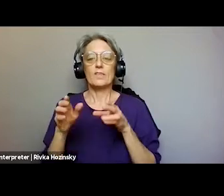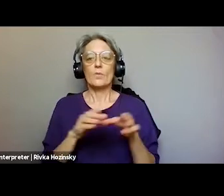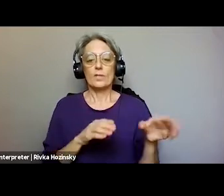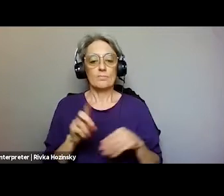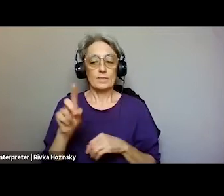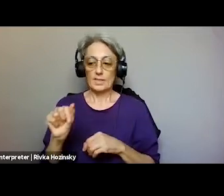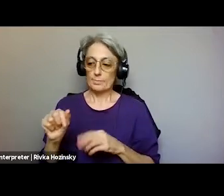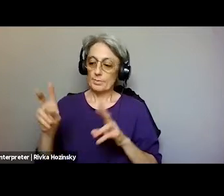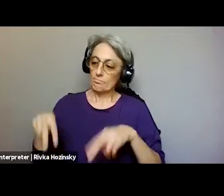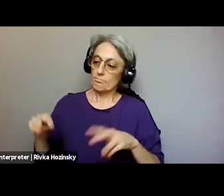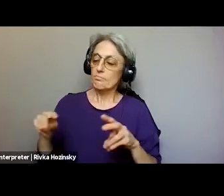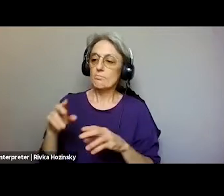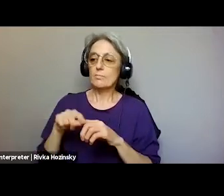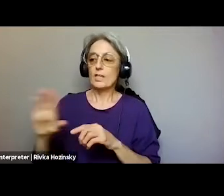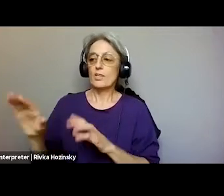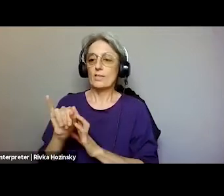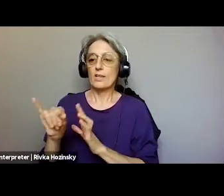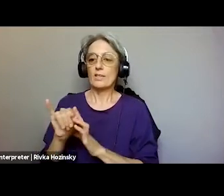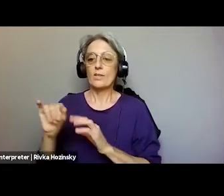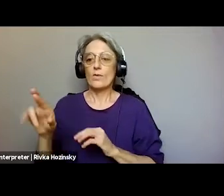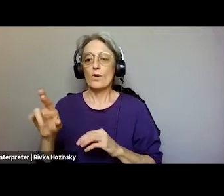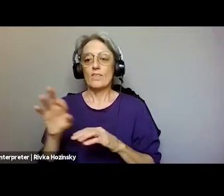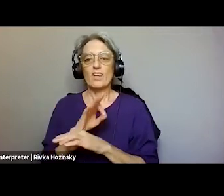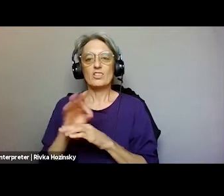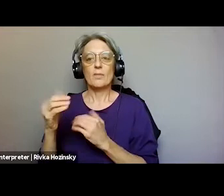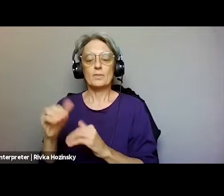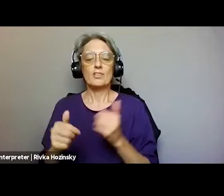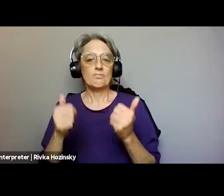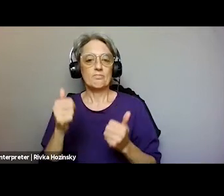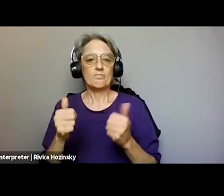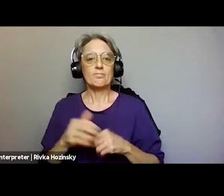identity or by functionalist limitation? I think someone yesterday mentioned that